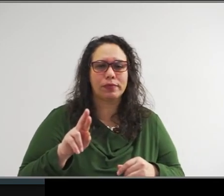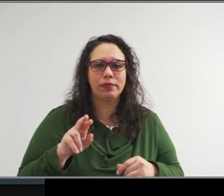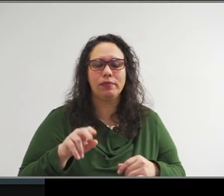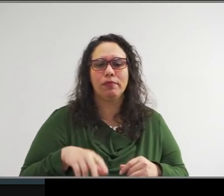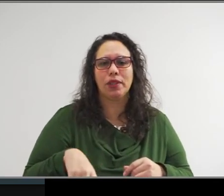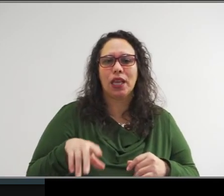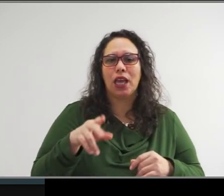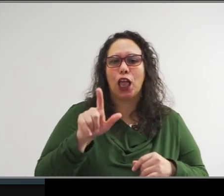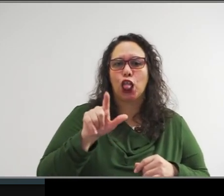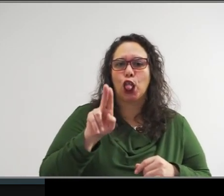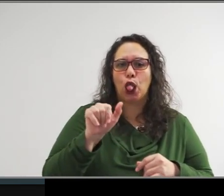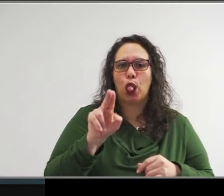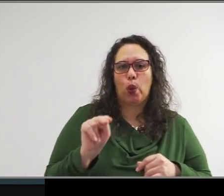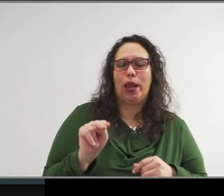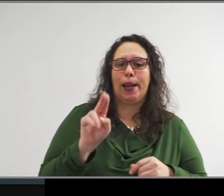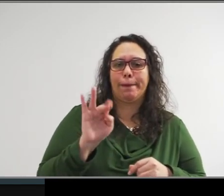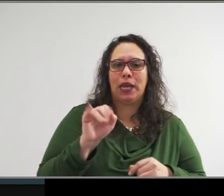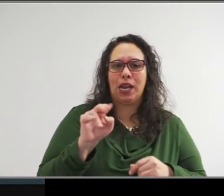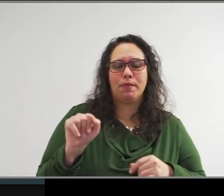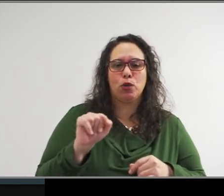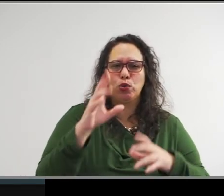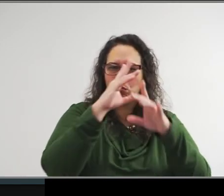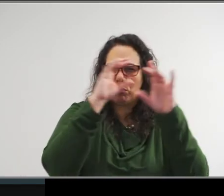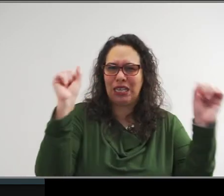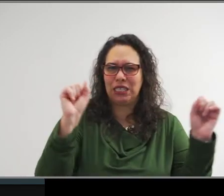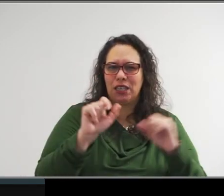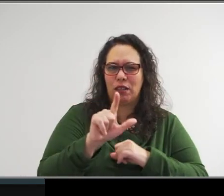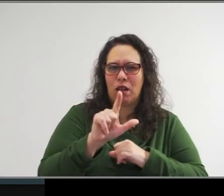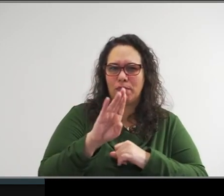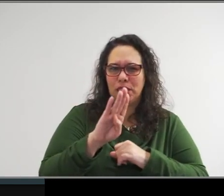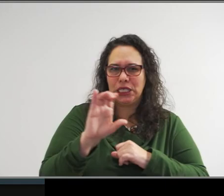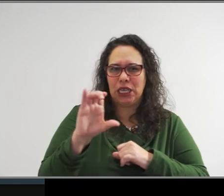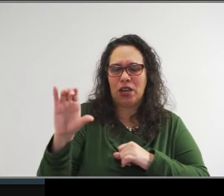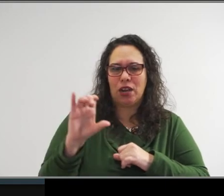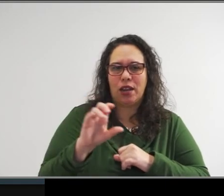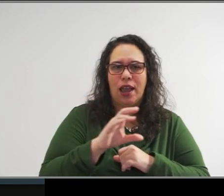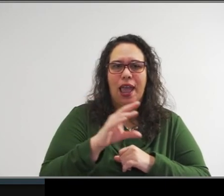who is the president at long beach city college now. And Jane close Conley,